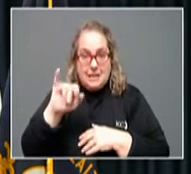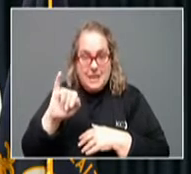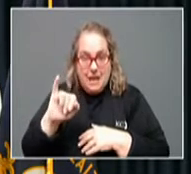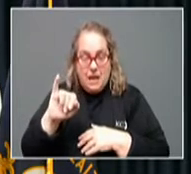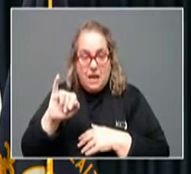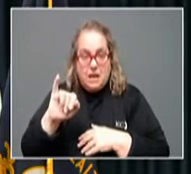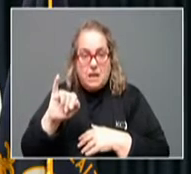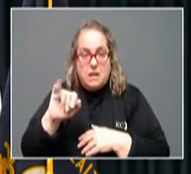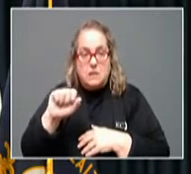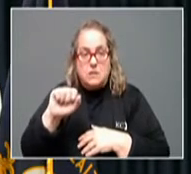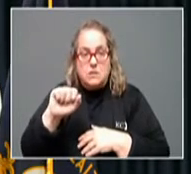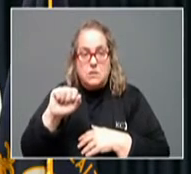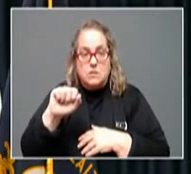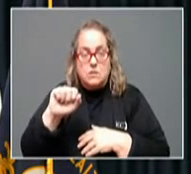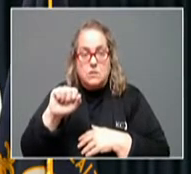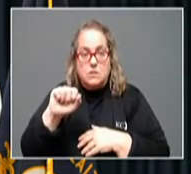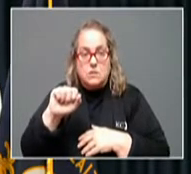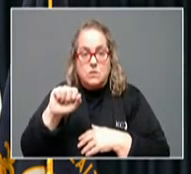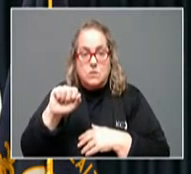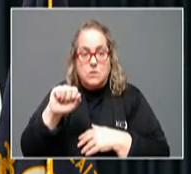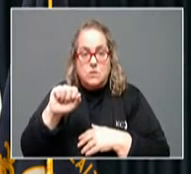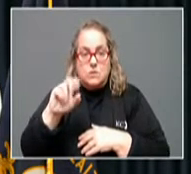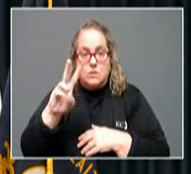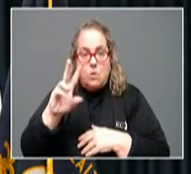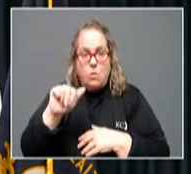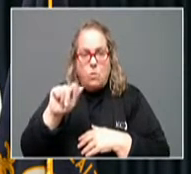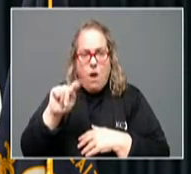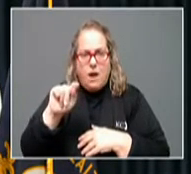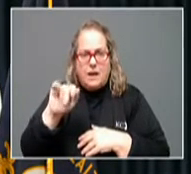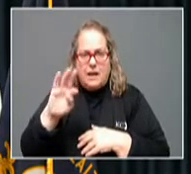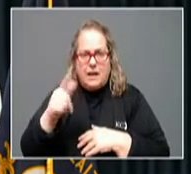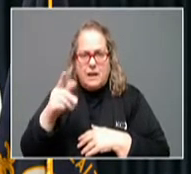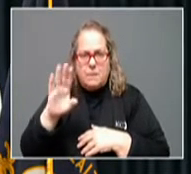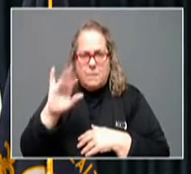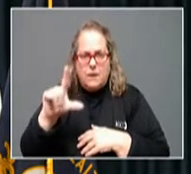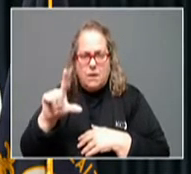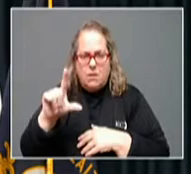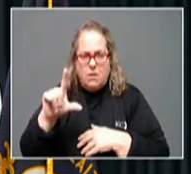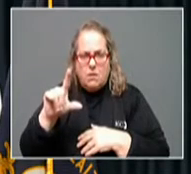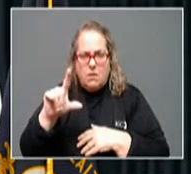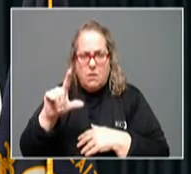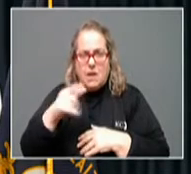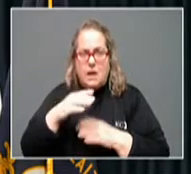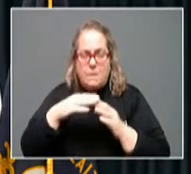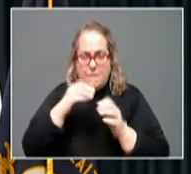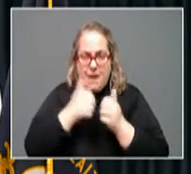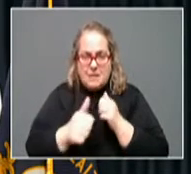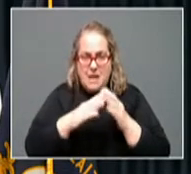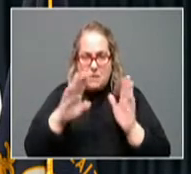swatting a felony rather than a misdemeanor that passed the house on Wednesday and is now moving to the Senate, how do you see that impact in